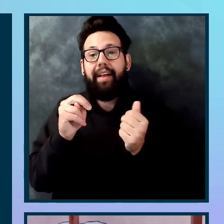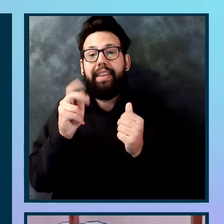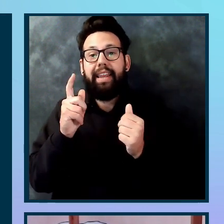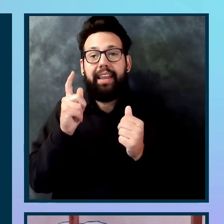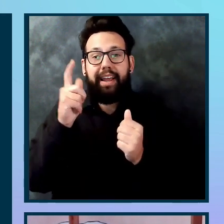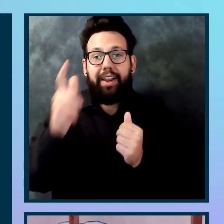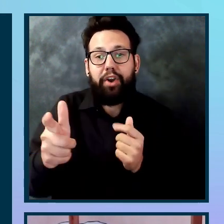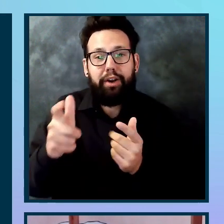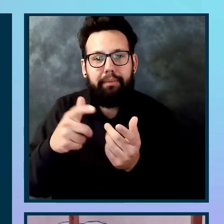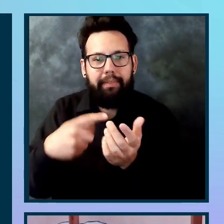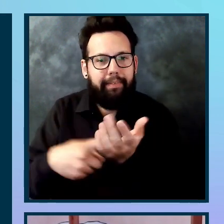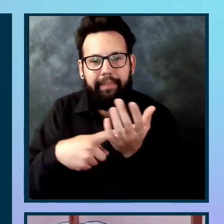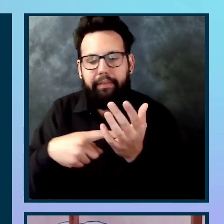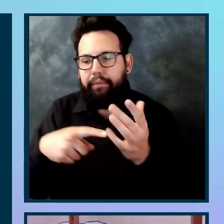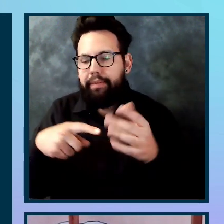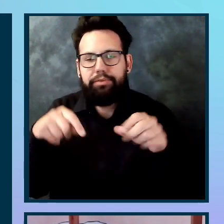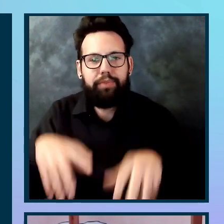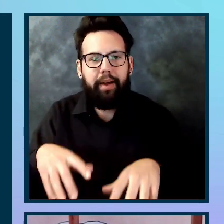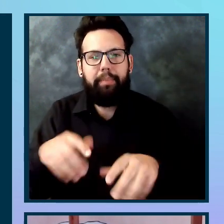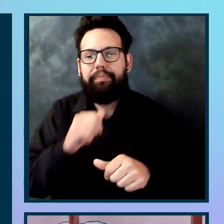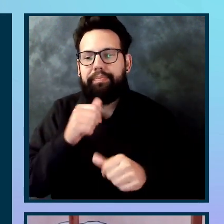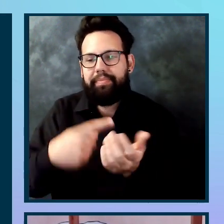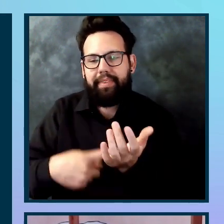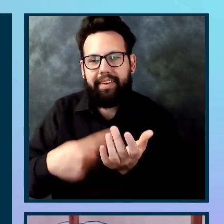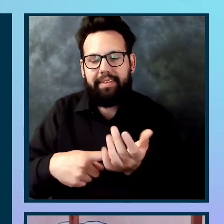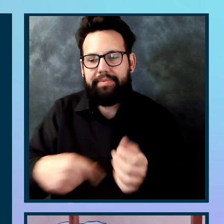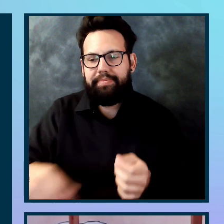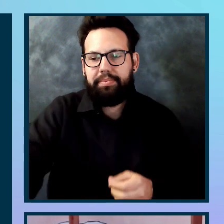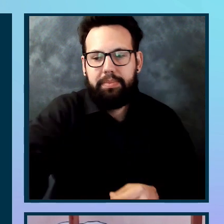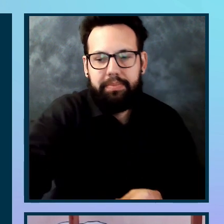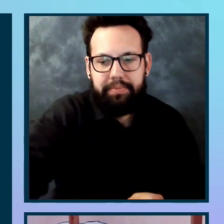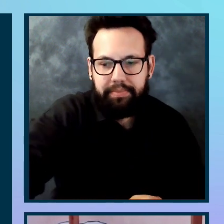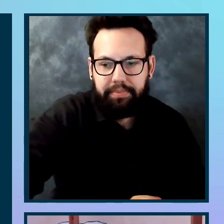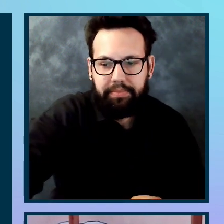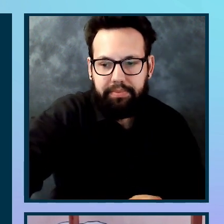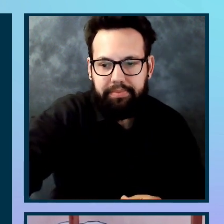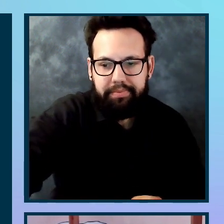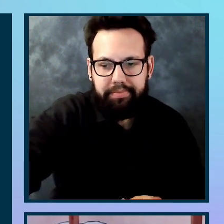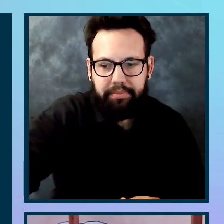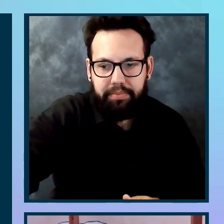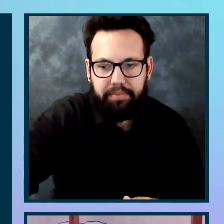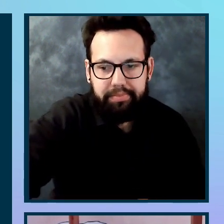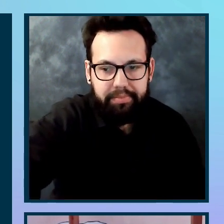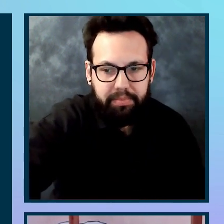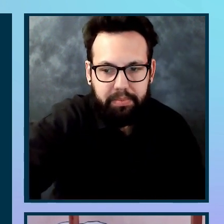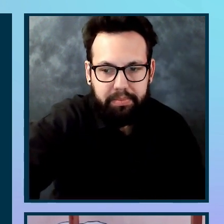Becomes something of an artifact, (chuckles) and the rules